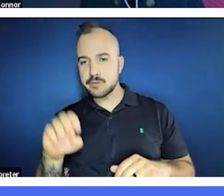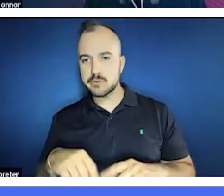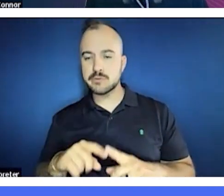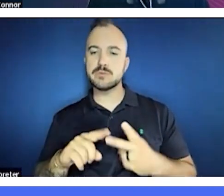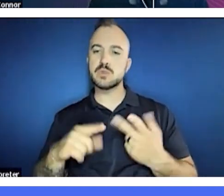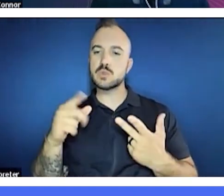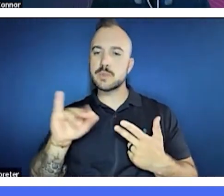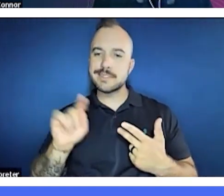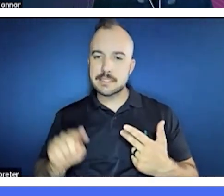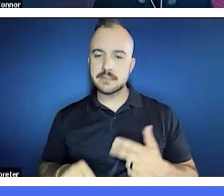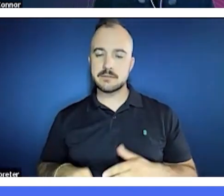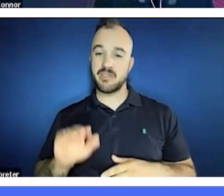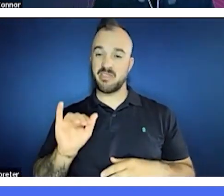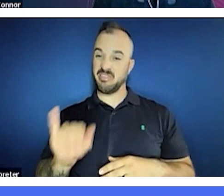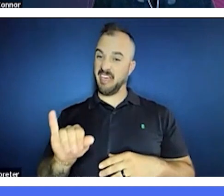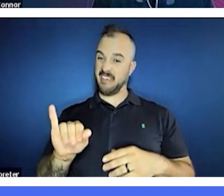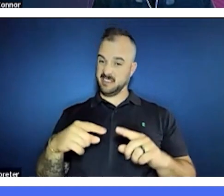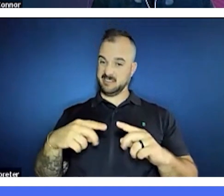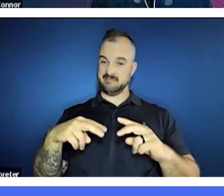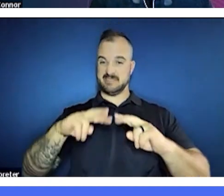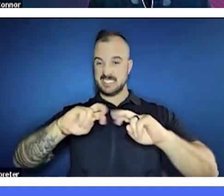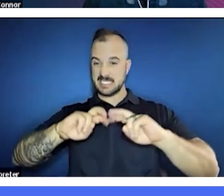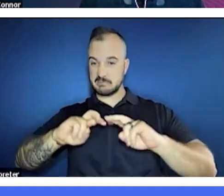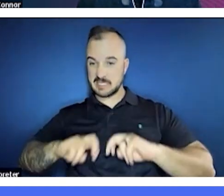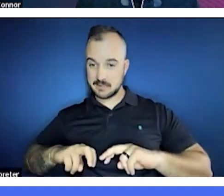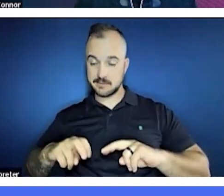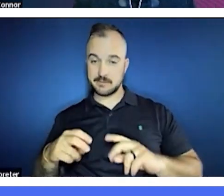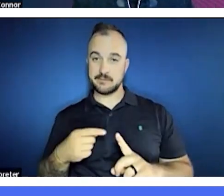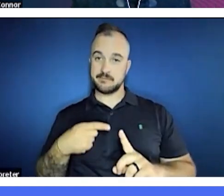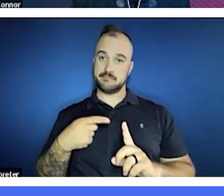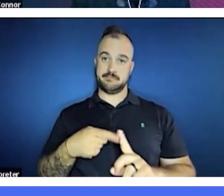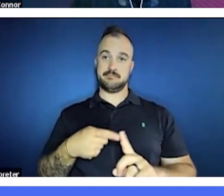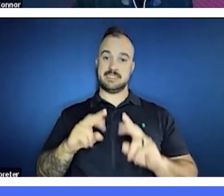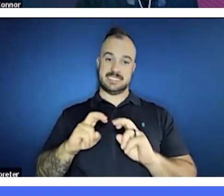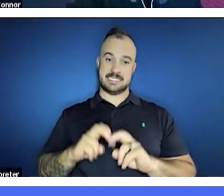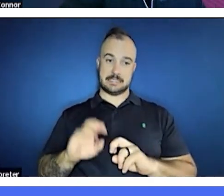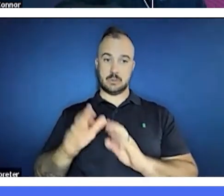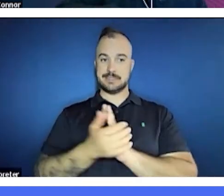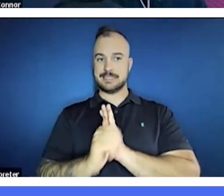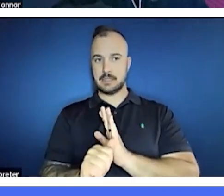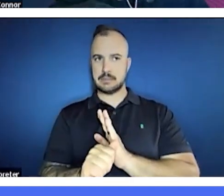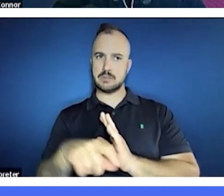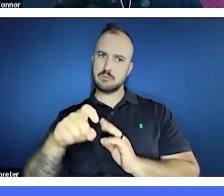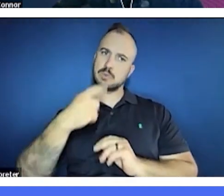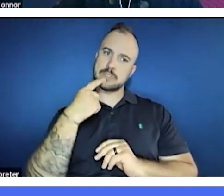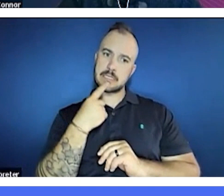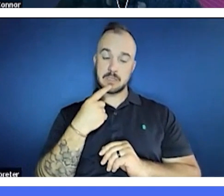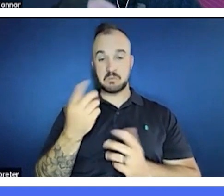And the assessment though is of your skills is supposed to say, are you gonna be a successful law school student?